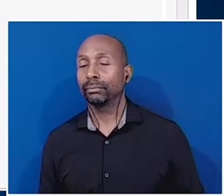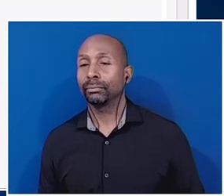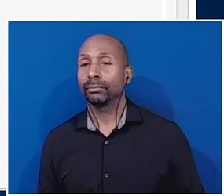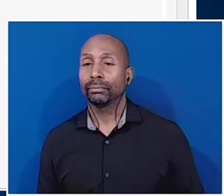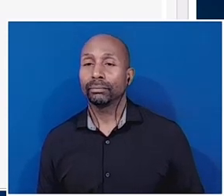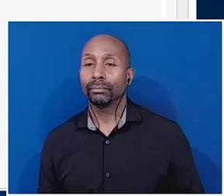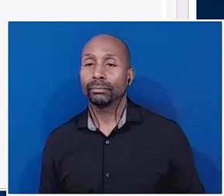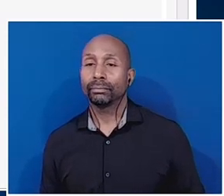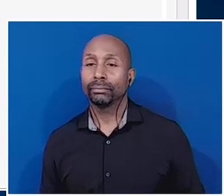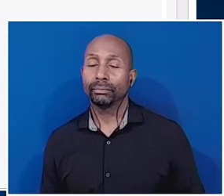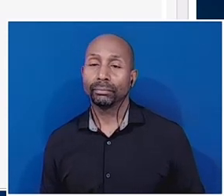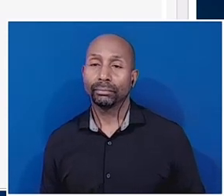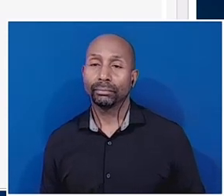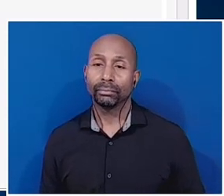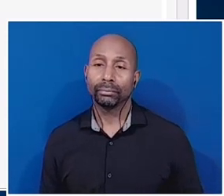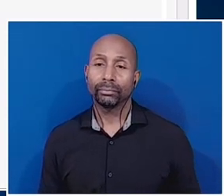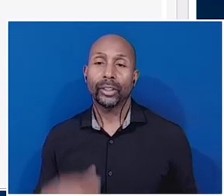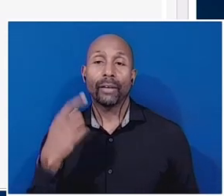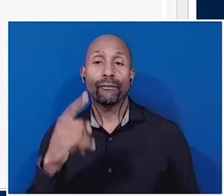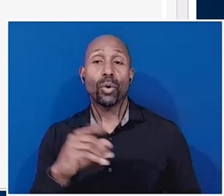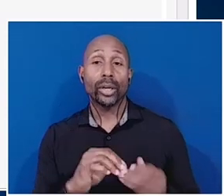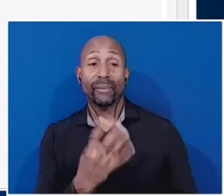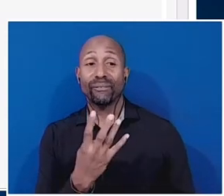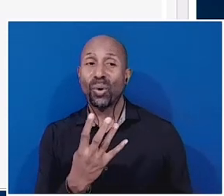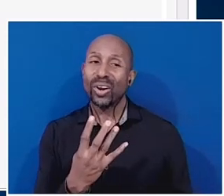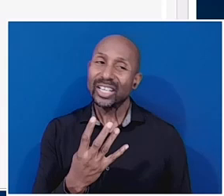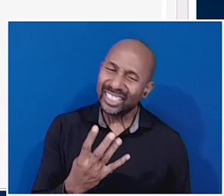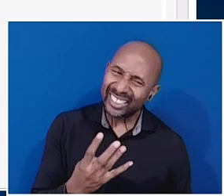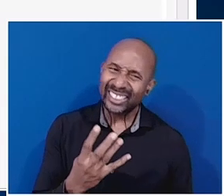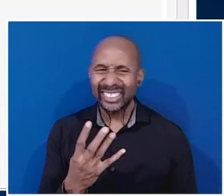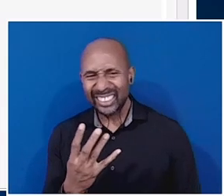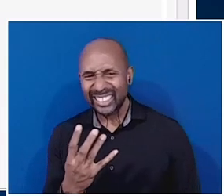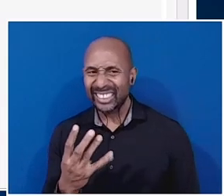how that, including information on the share of transfer students enrolled at the